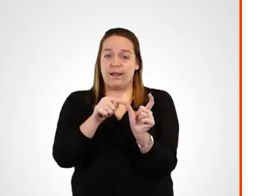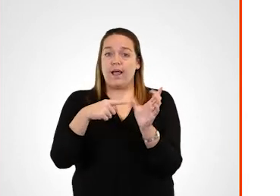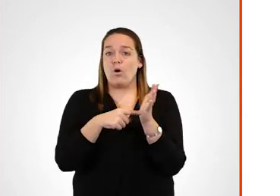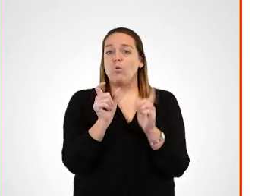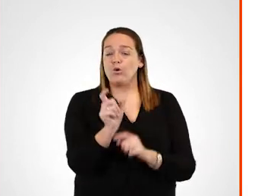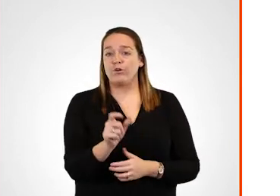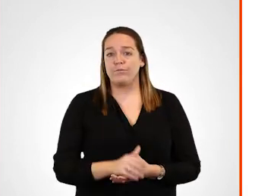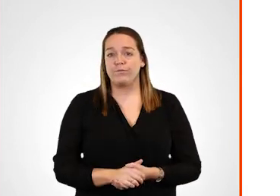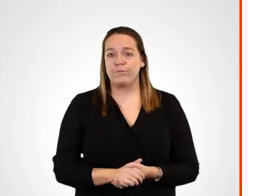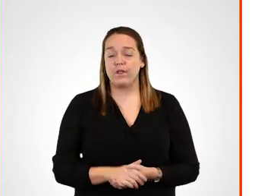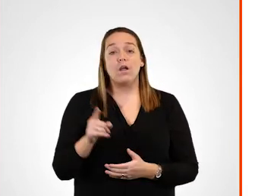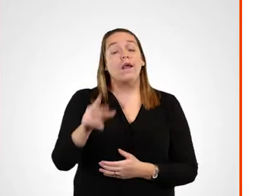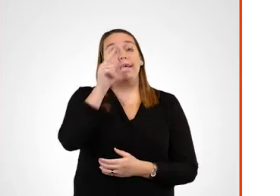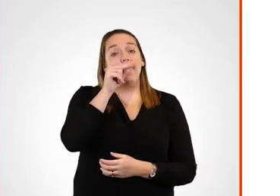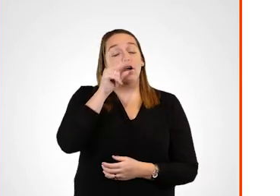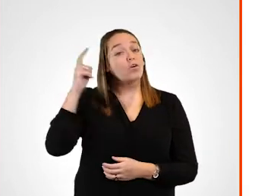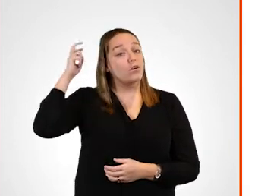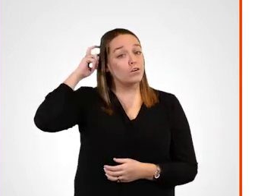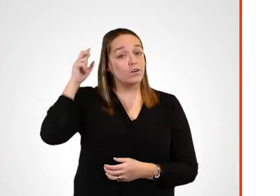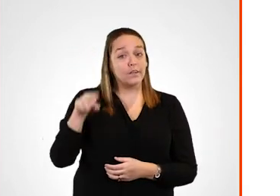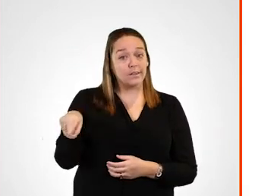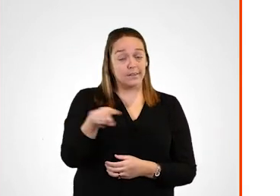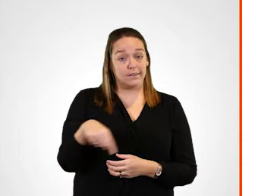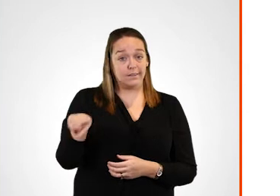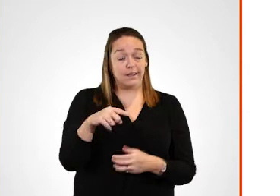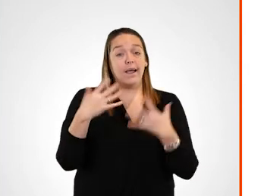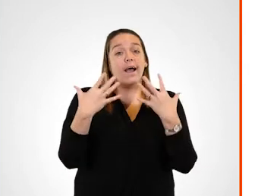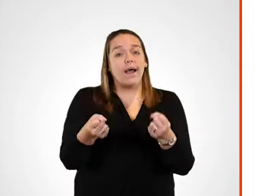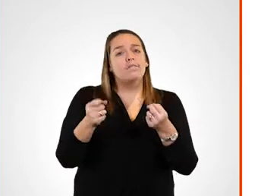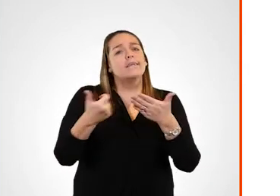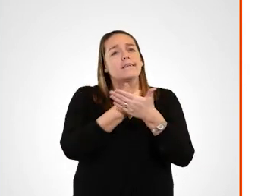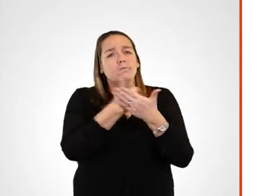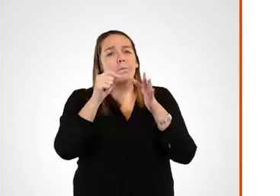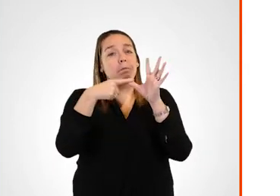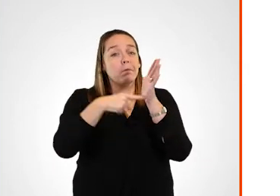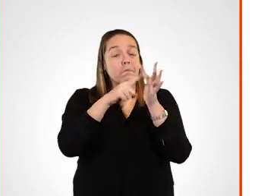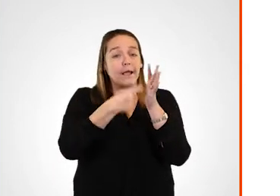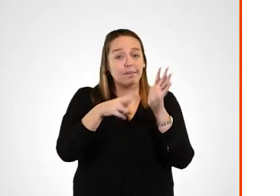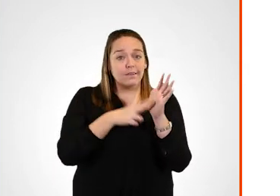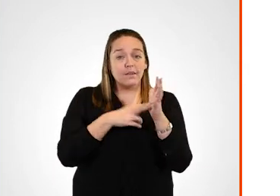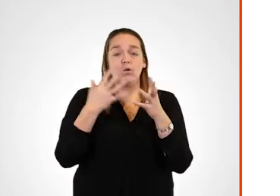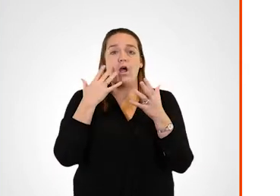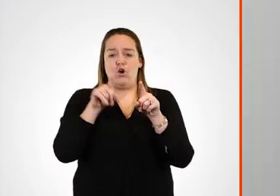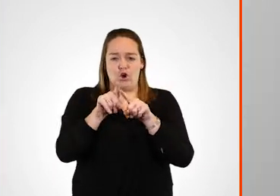And, do young cochlear implant recipients show typical patterns of consonant acquisition -